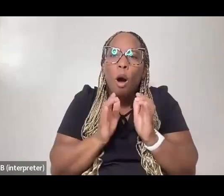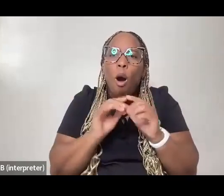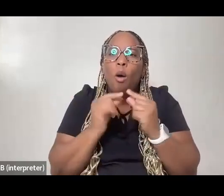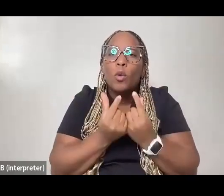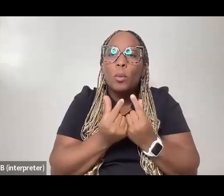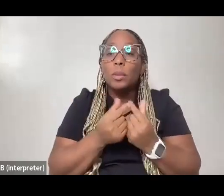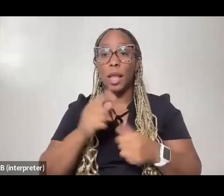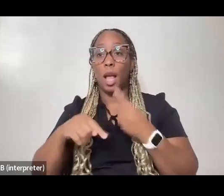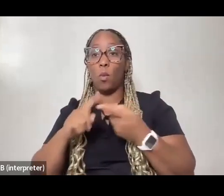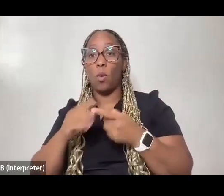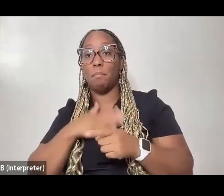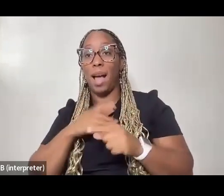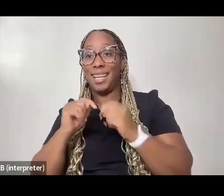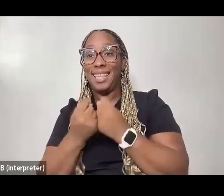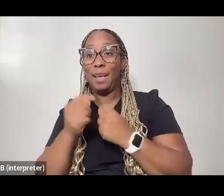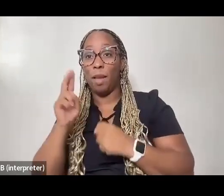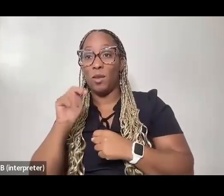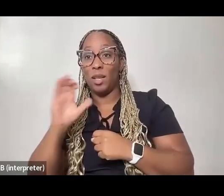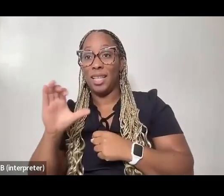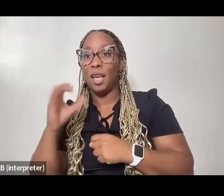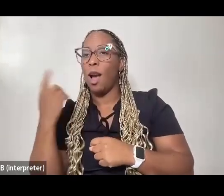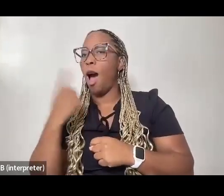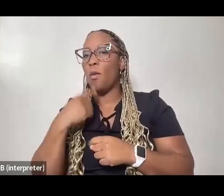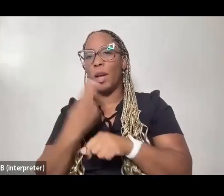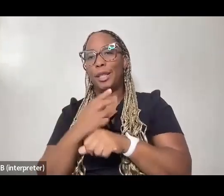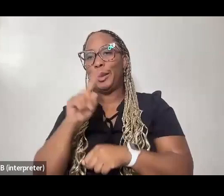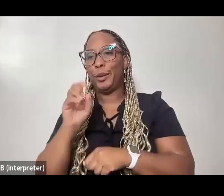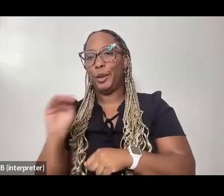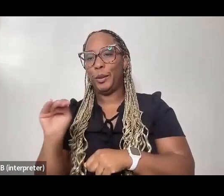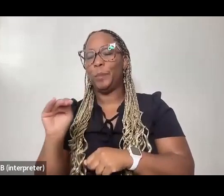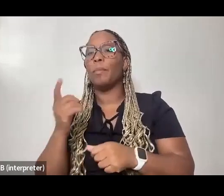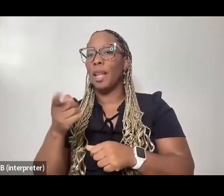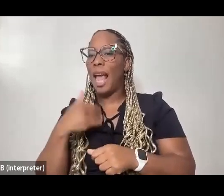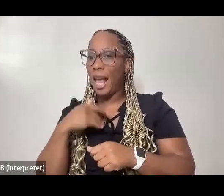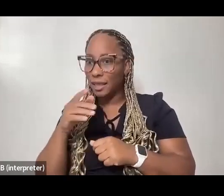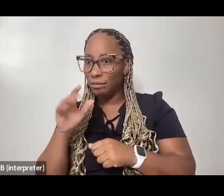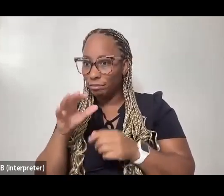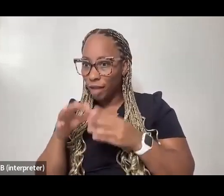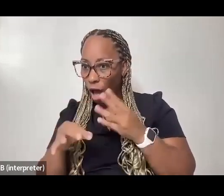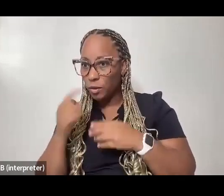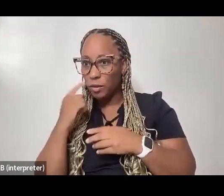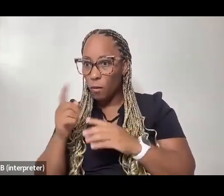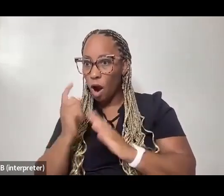my team at UNC meets, we are always on the zoom and the Zoom has the option to turn on those auto-captions.